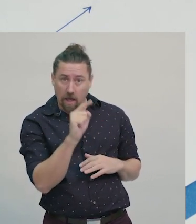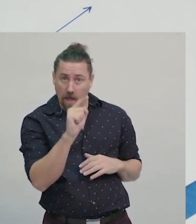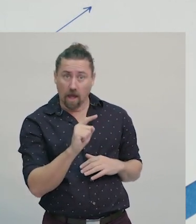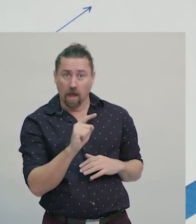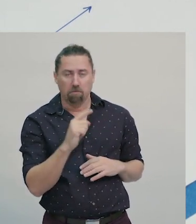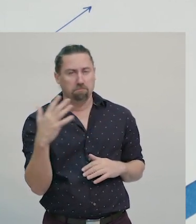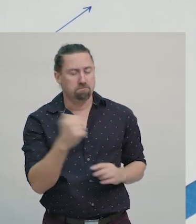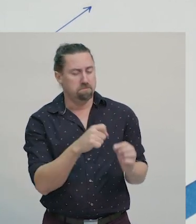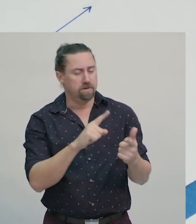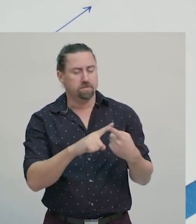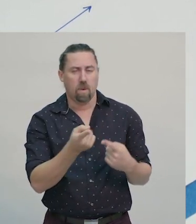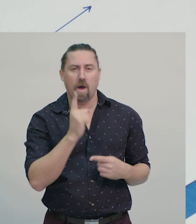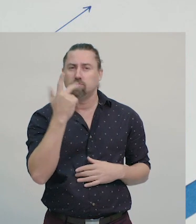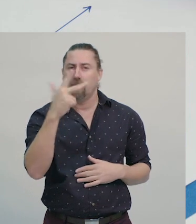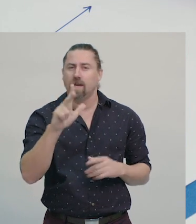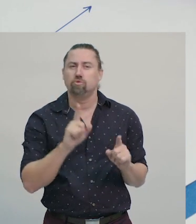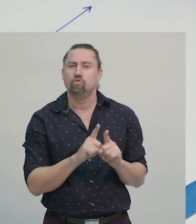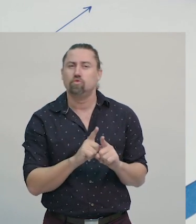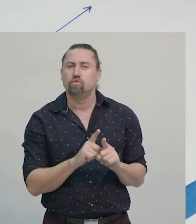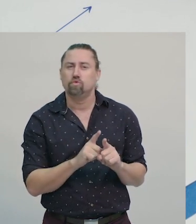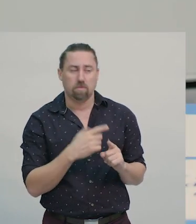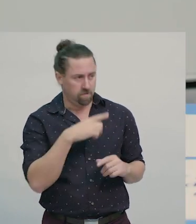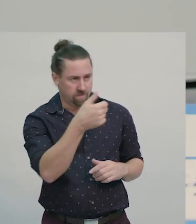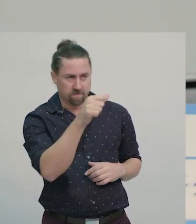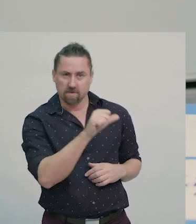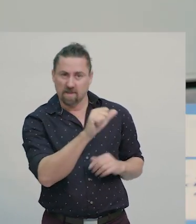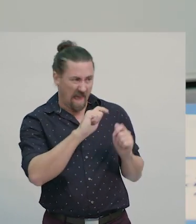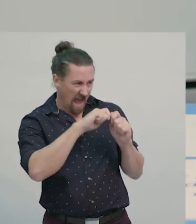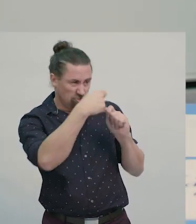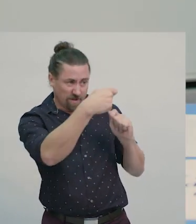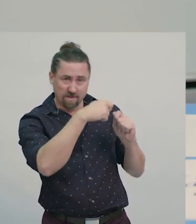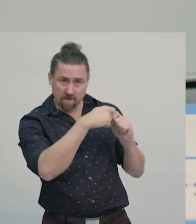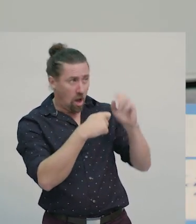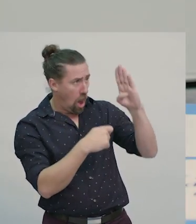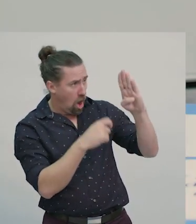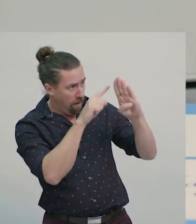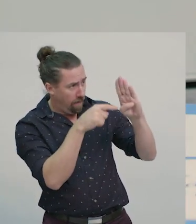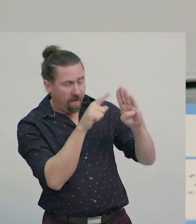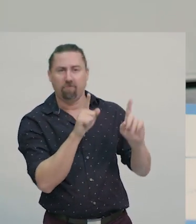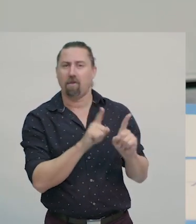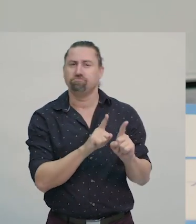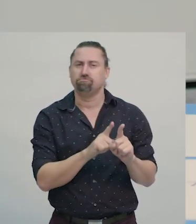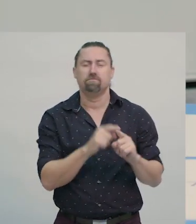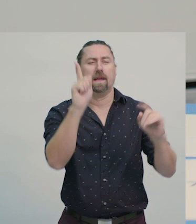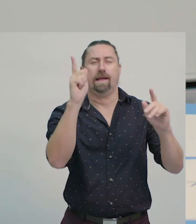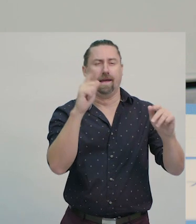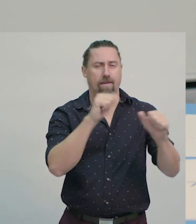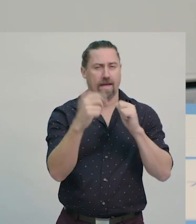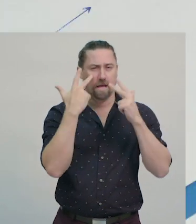because they are adjacent and are on a straight line. Let's write this down.